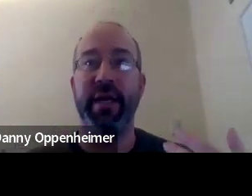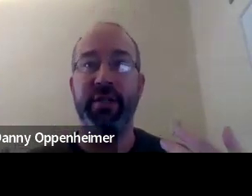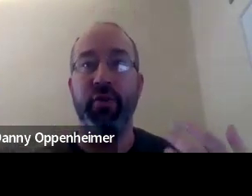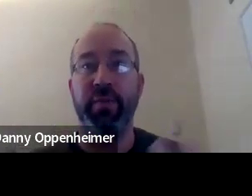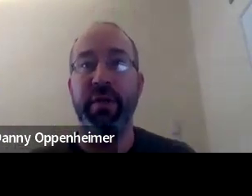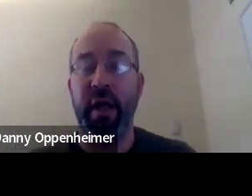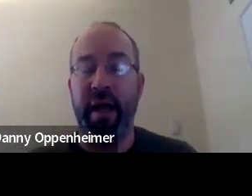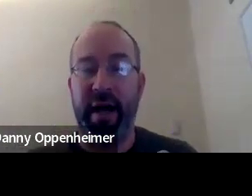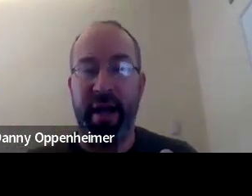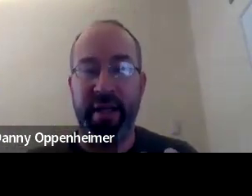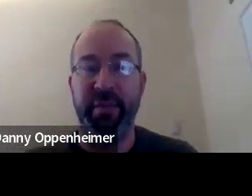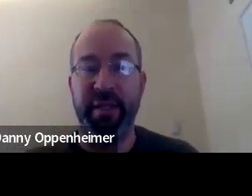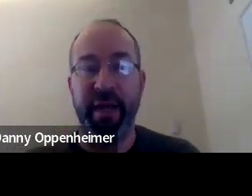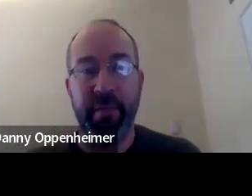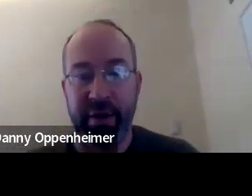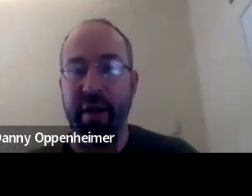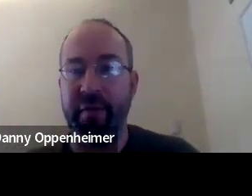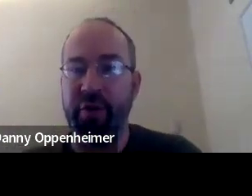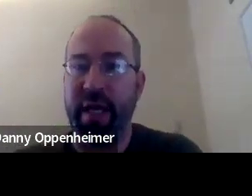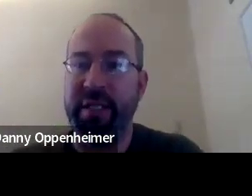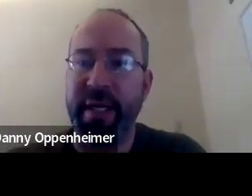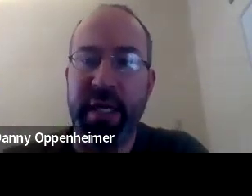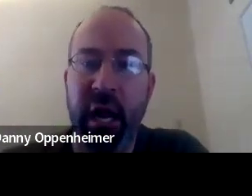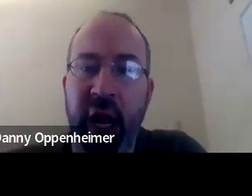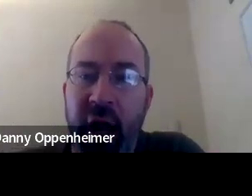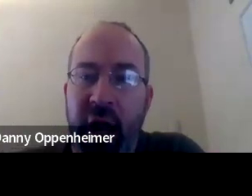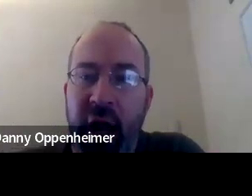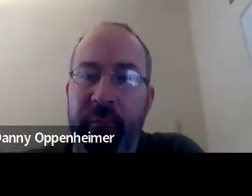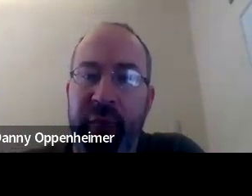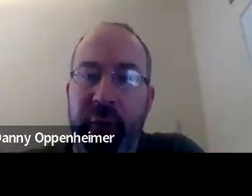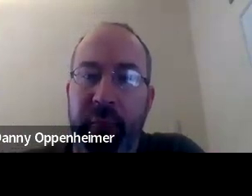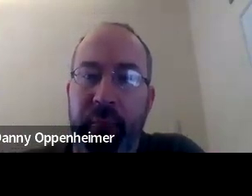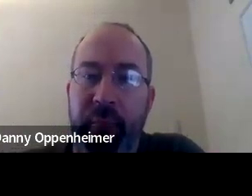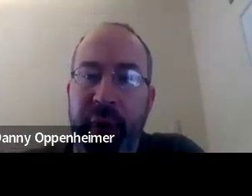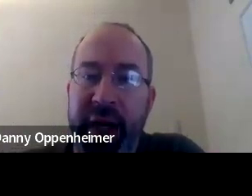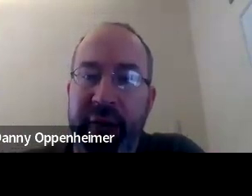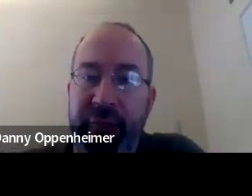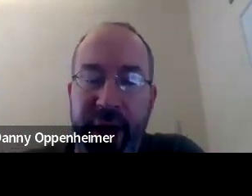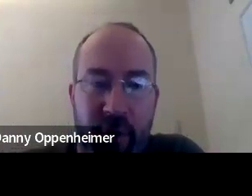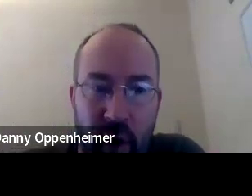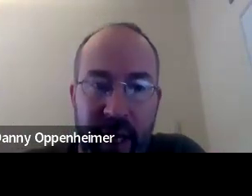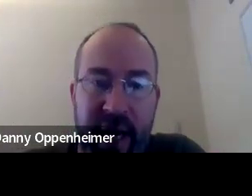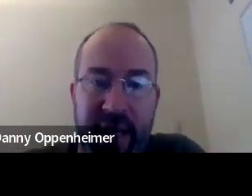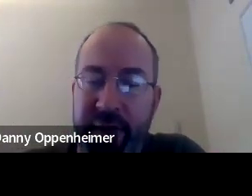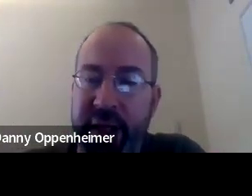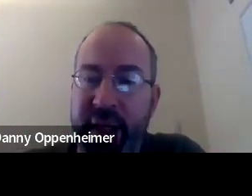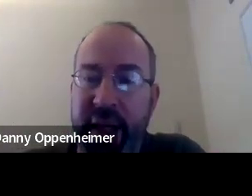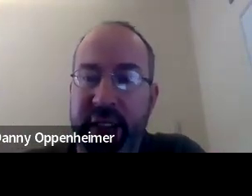So one of the two loudspeakers made a noise basically. And the little later, the loudspeaker played a tone sequence and participants